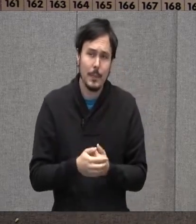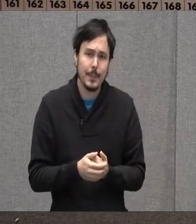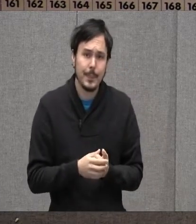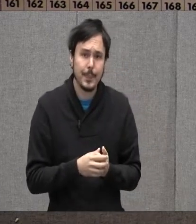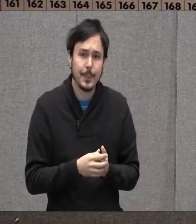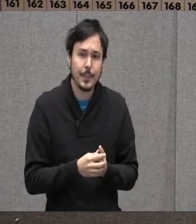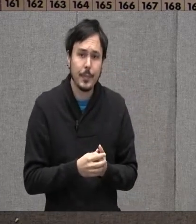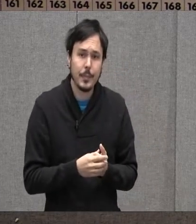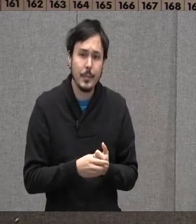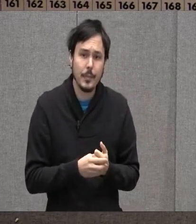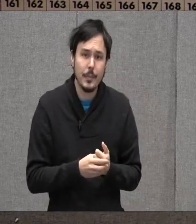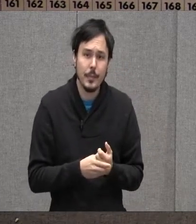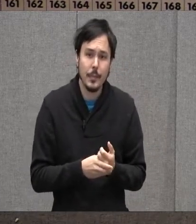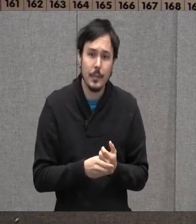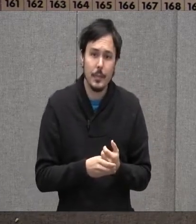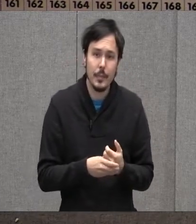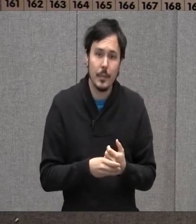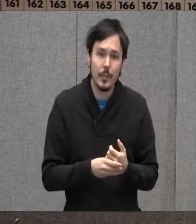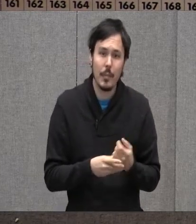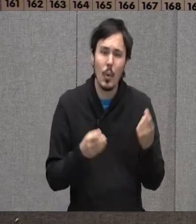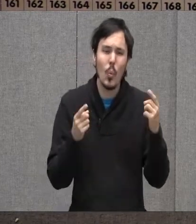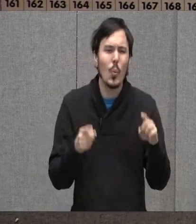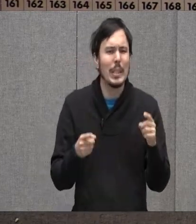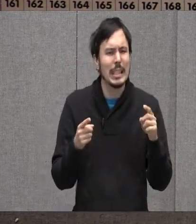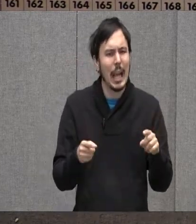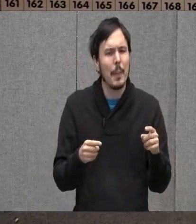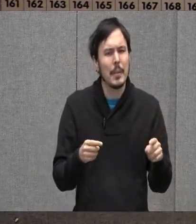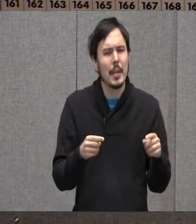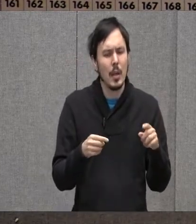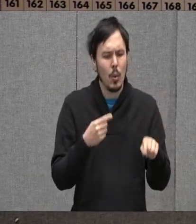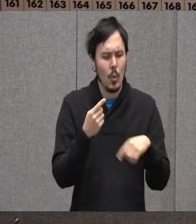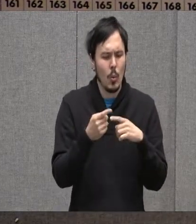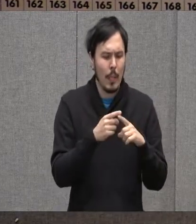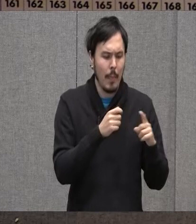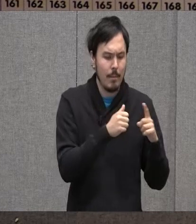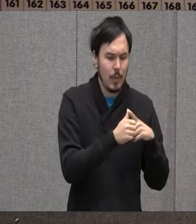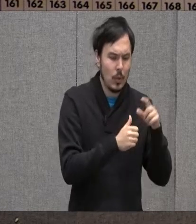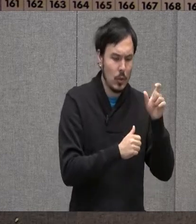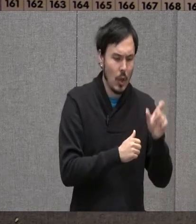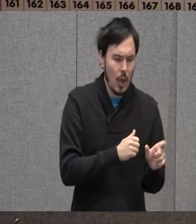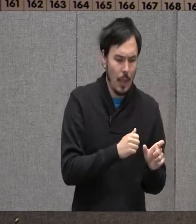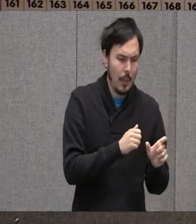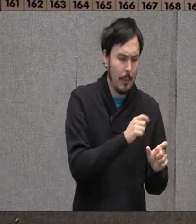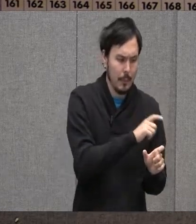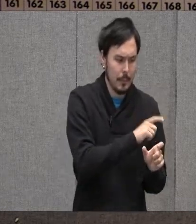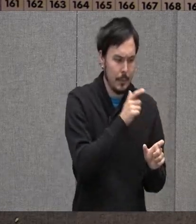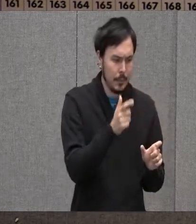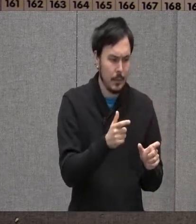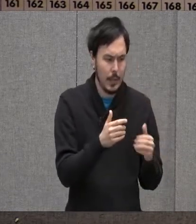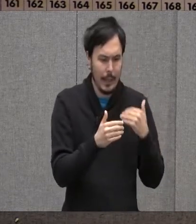What's happening going from this column to this column? What do you think? That's right.